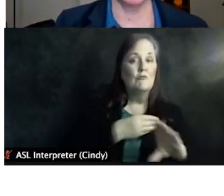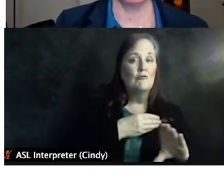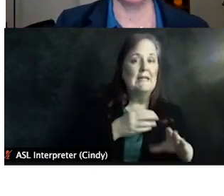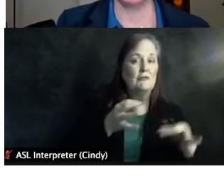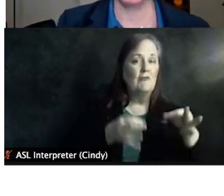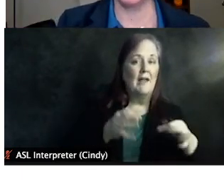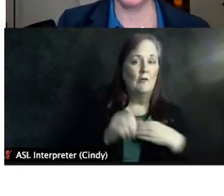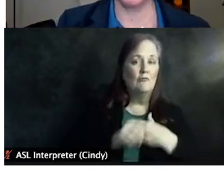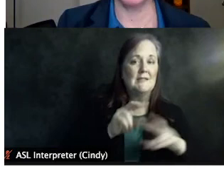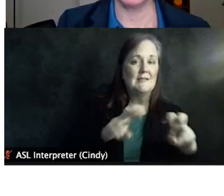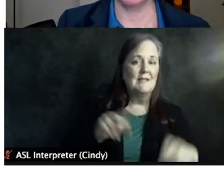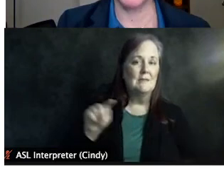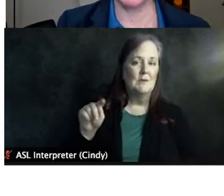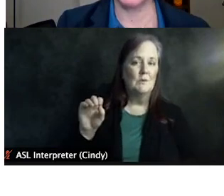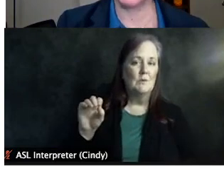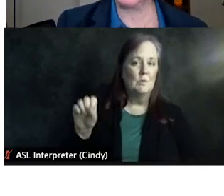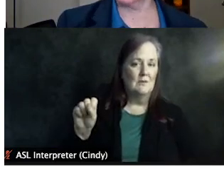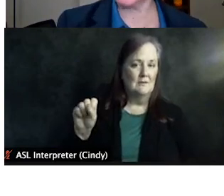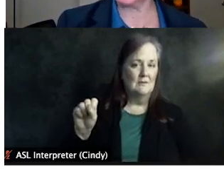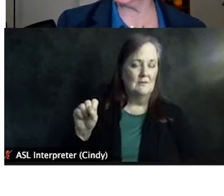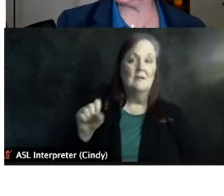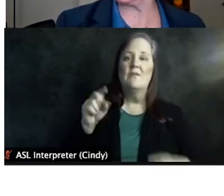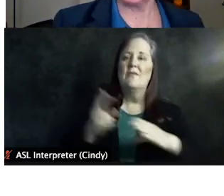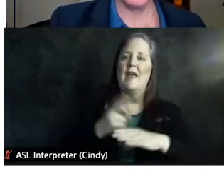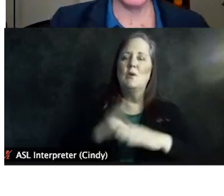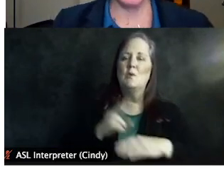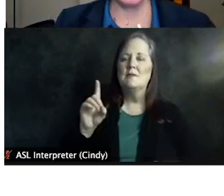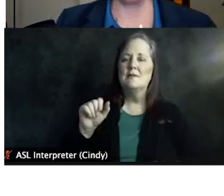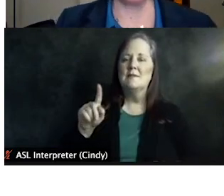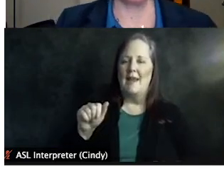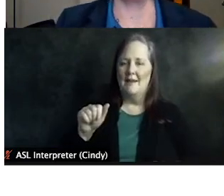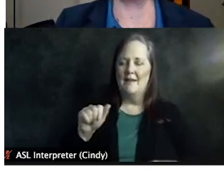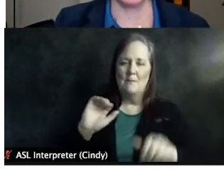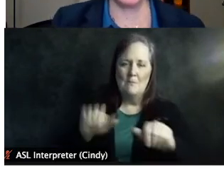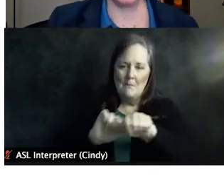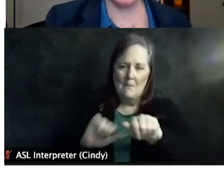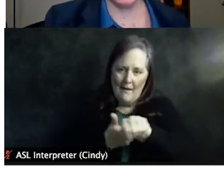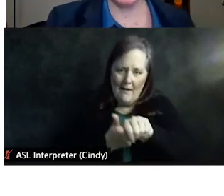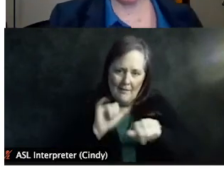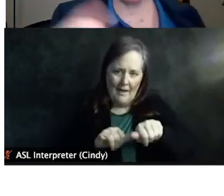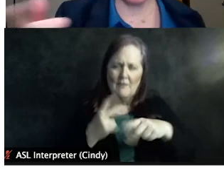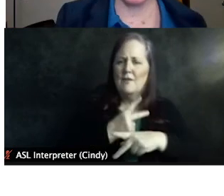An election lawyer named Thomas Kilchek is the one who was behind getting this put